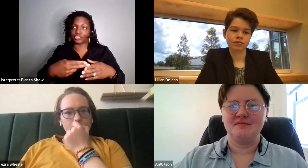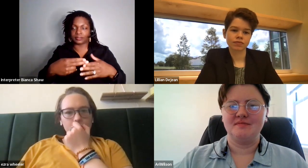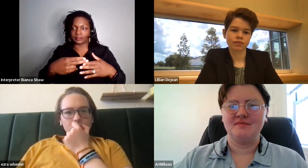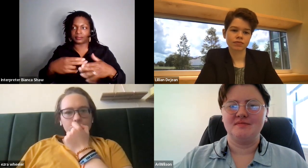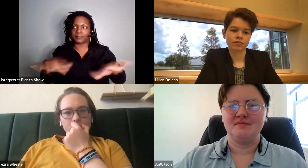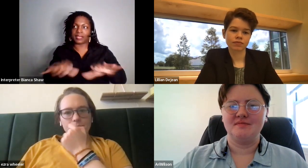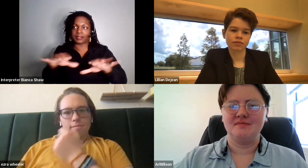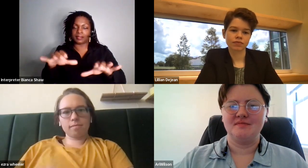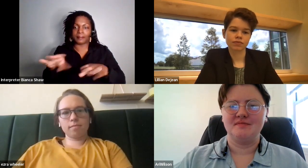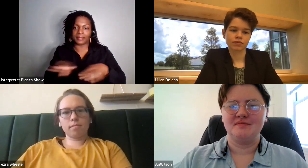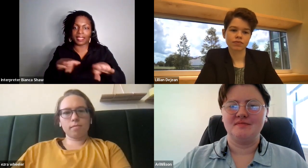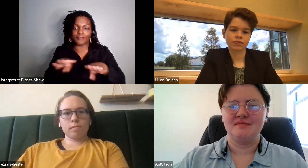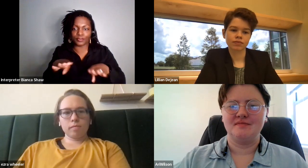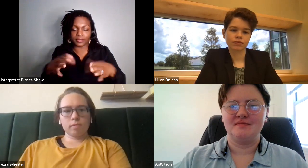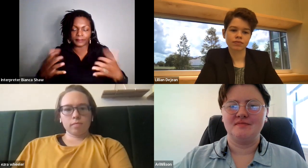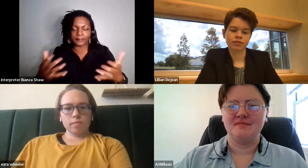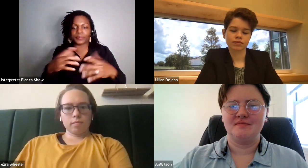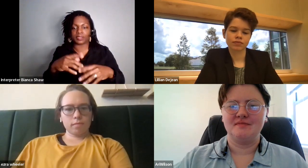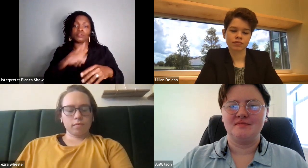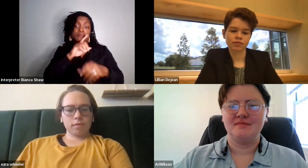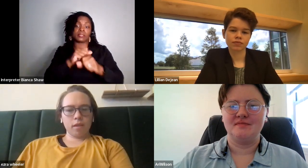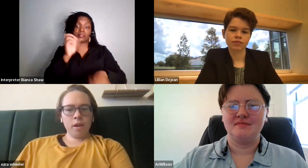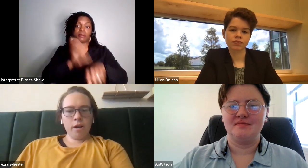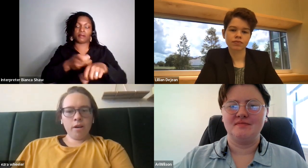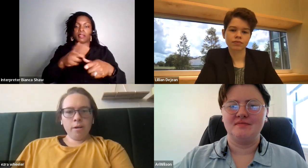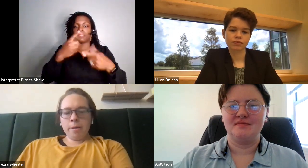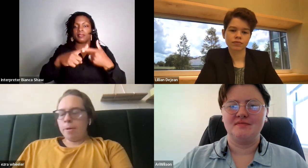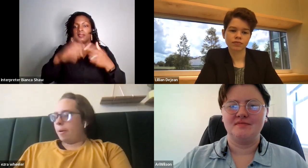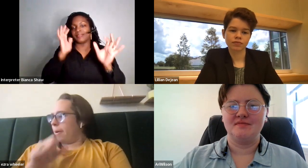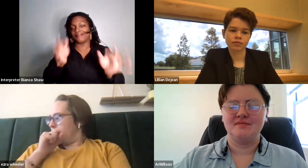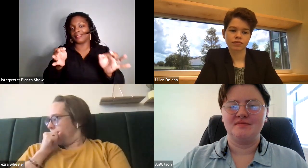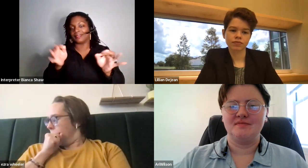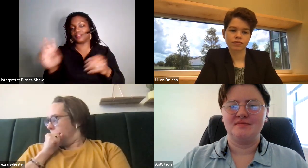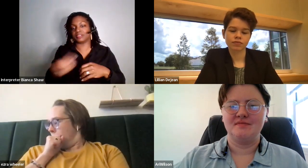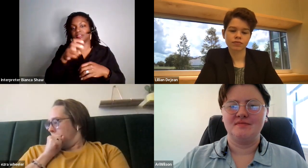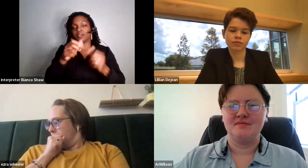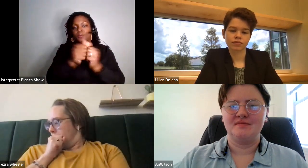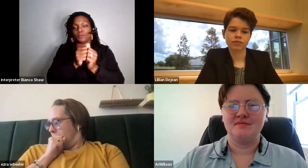was hard. and then definitely transitioning with the the stigma of Hiv was definitely hard as well.